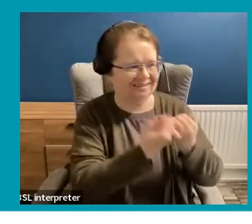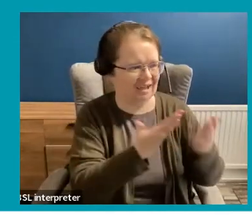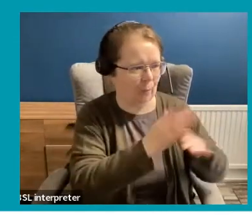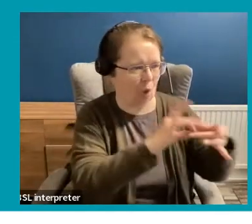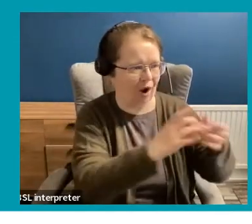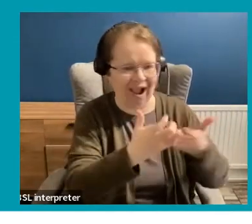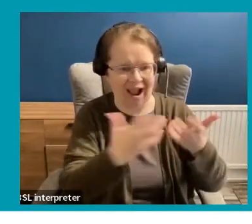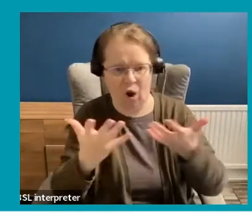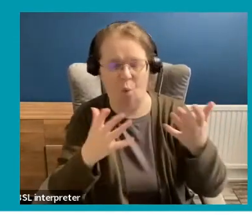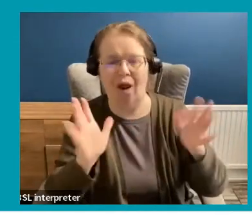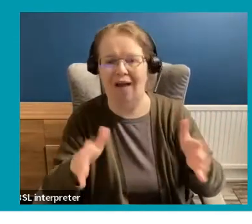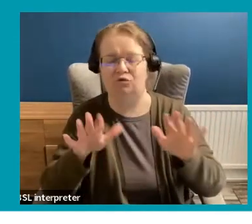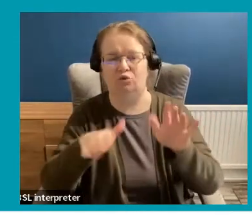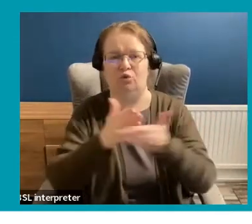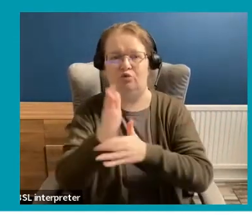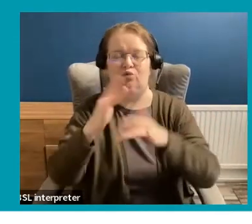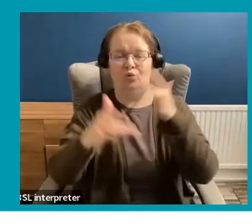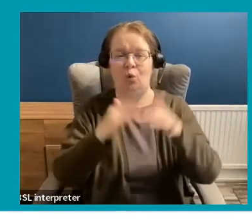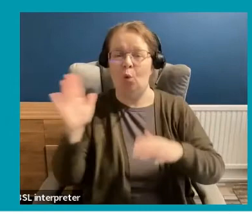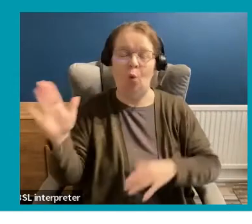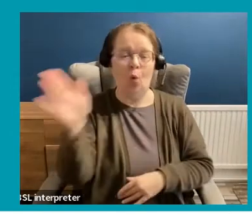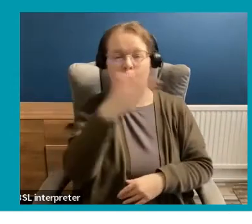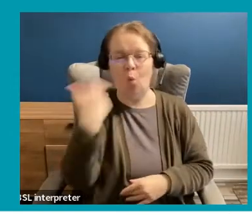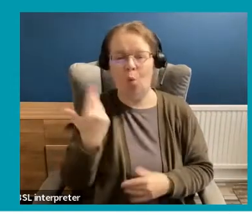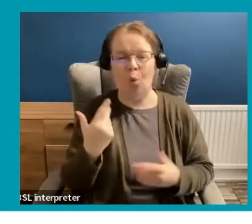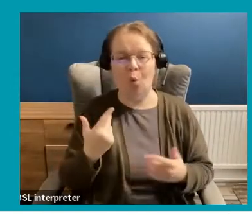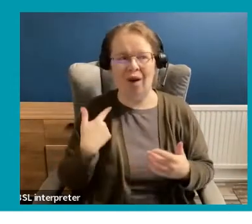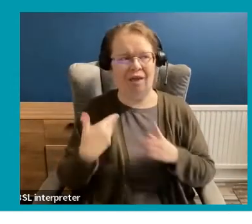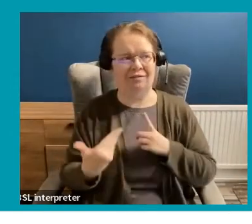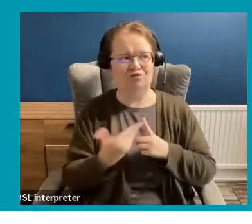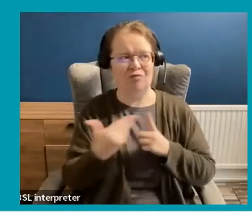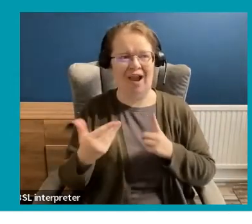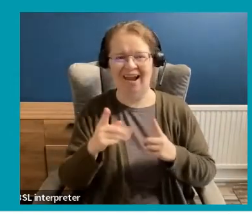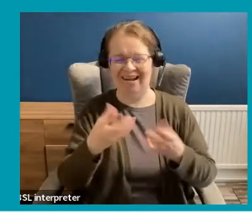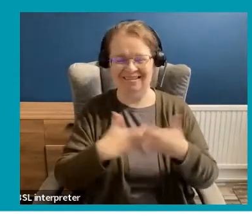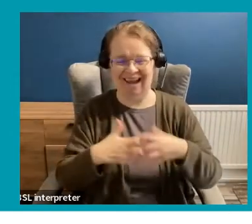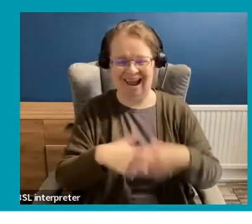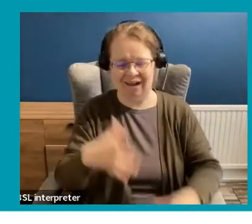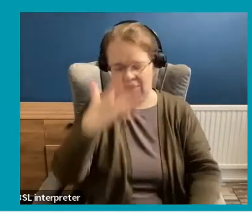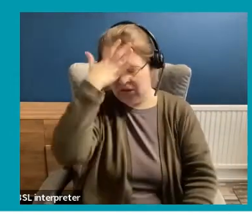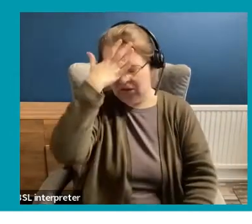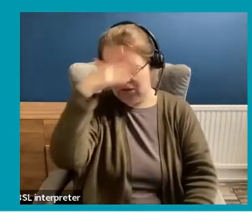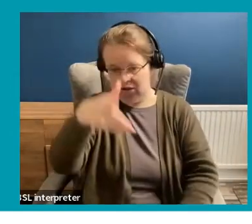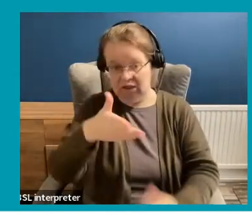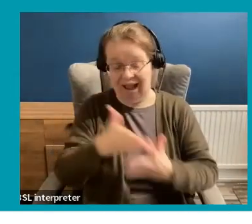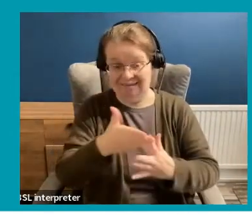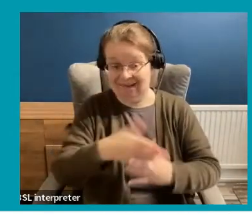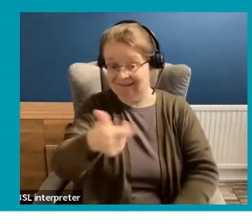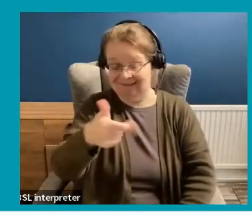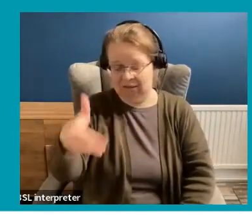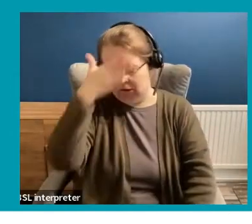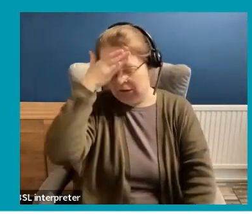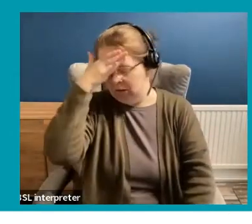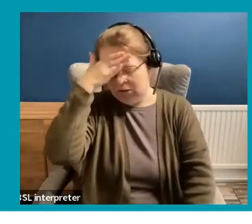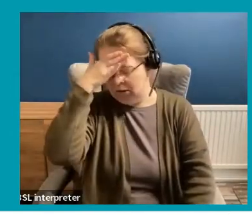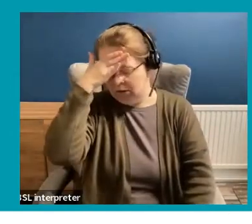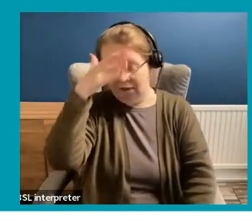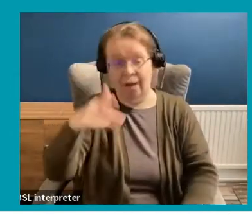And it suddenly we were beginning to recognize which tech was accessible and which wasn't. And even we have a couple